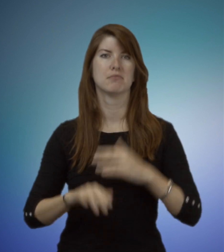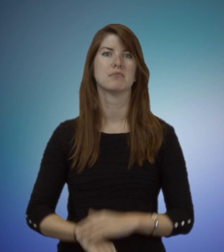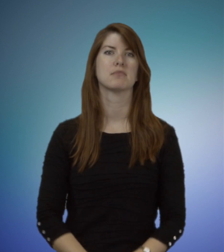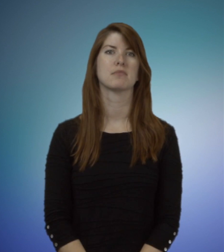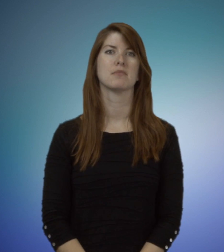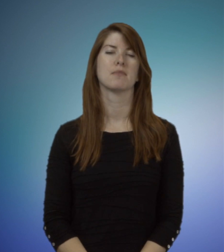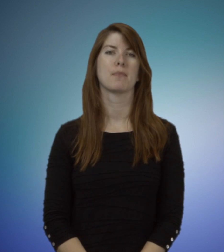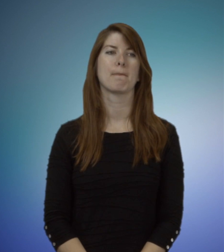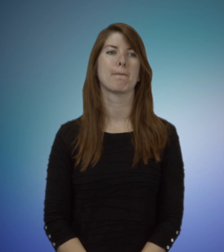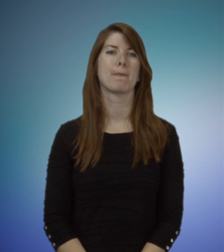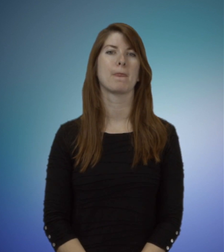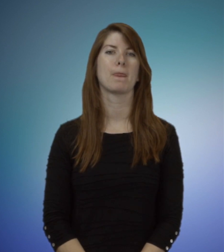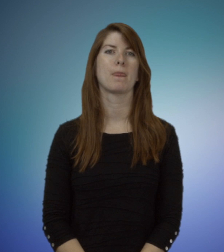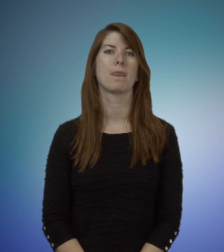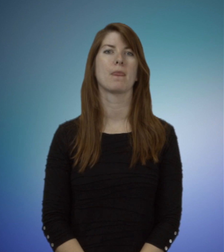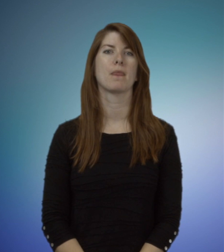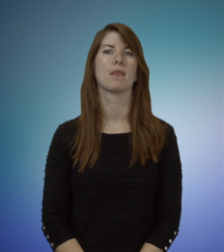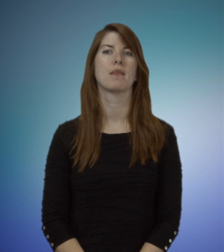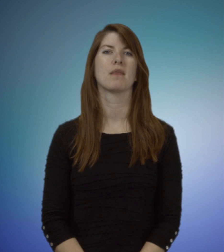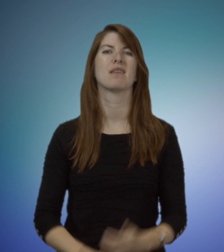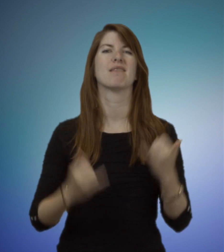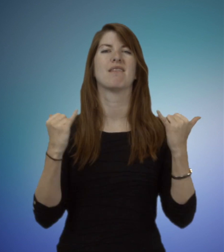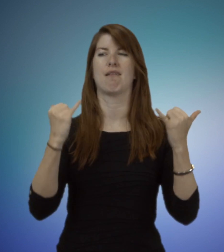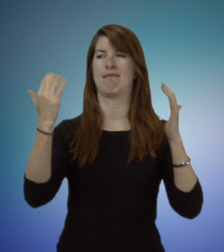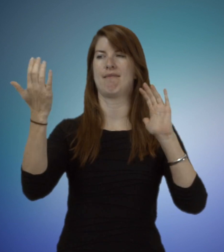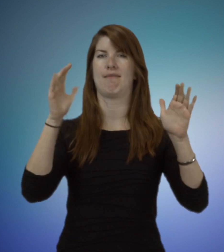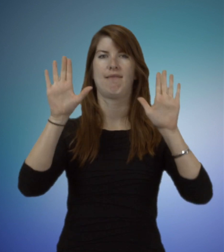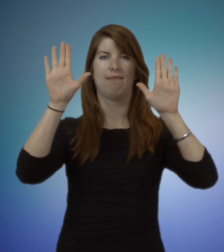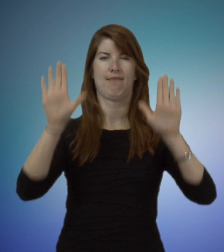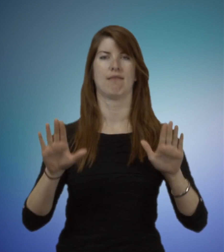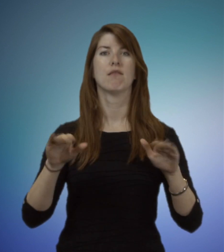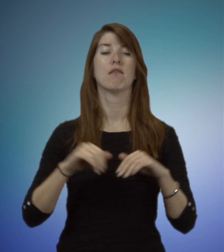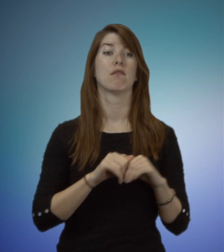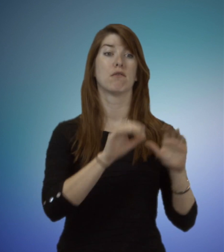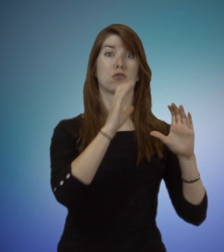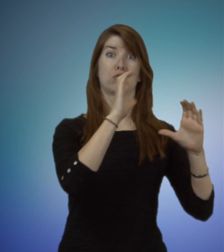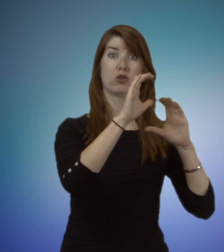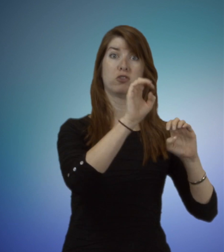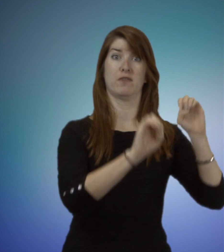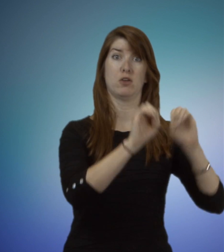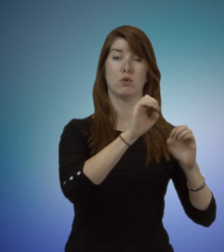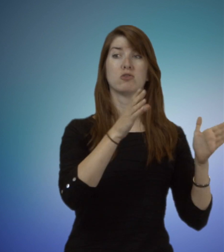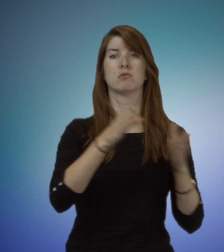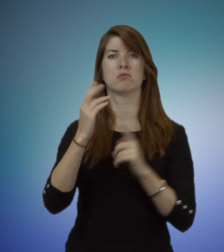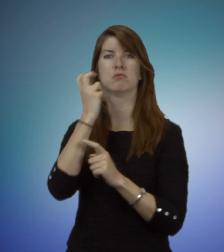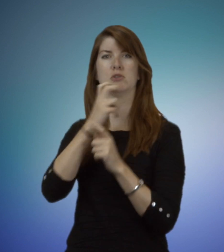This is a side-by-side look of the difference between a communication evaluation and a speech and language evaluation.